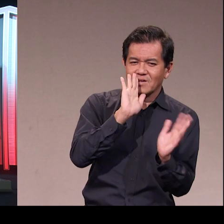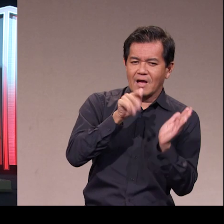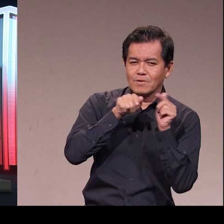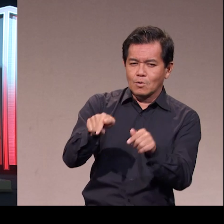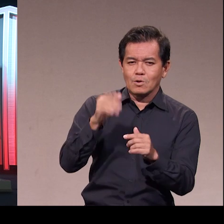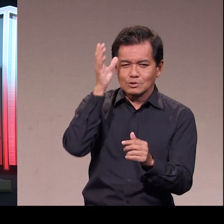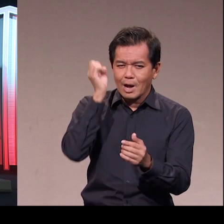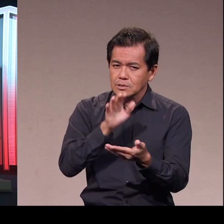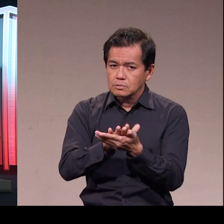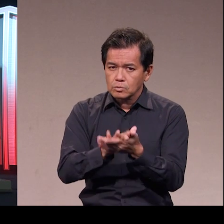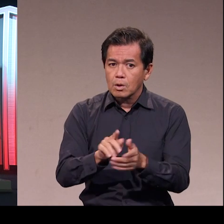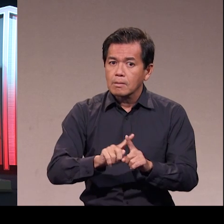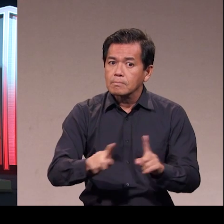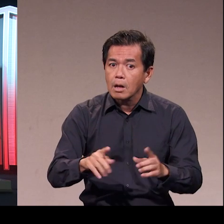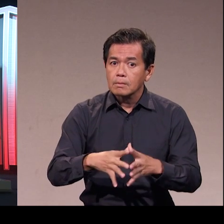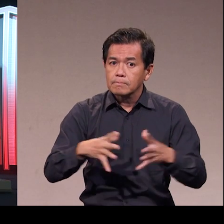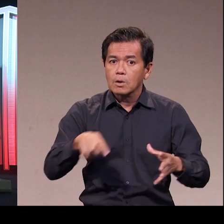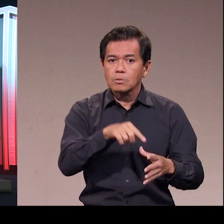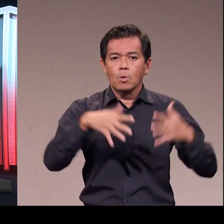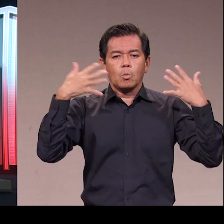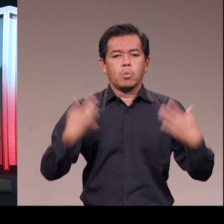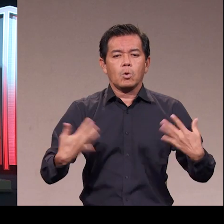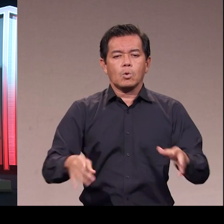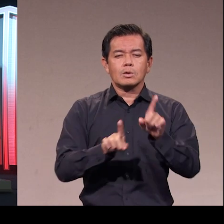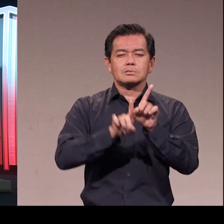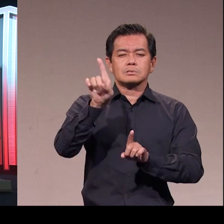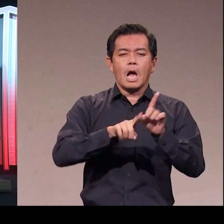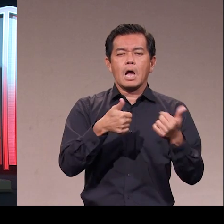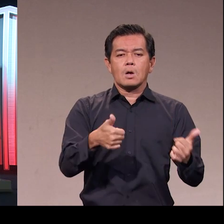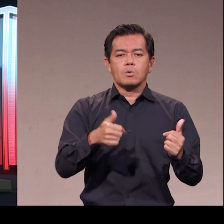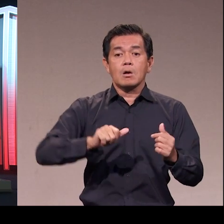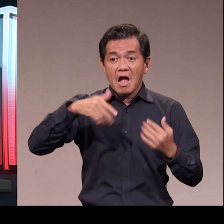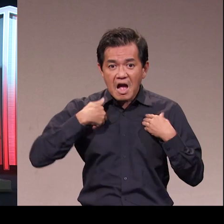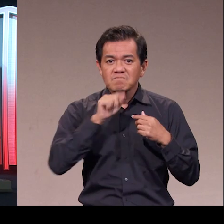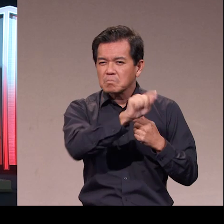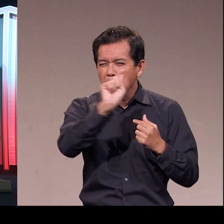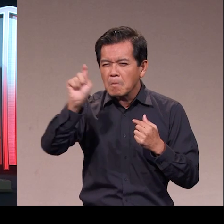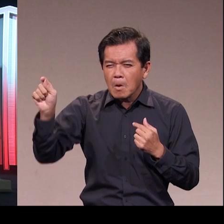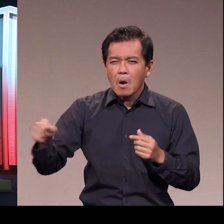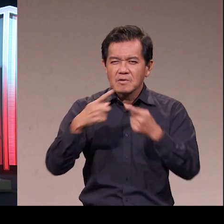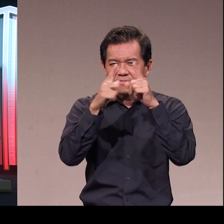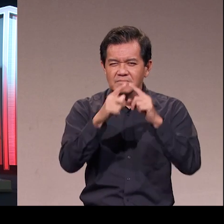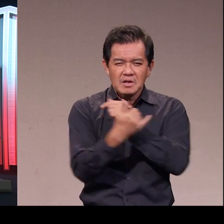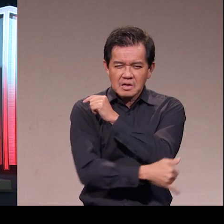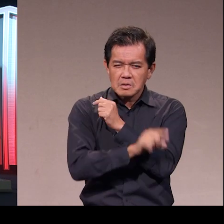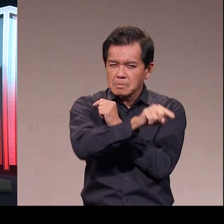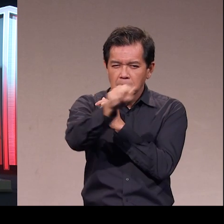both here and abroad. Many of our younger Ministers and MPs